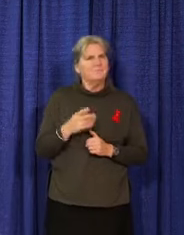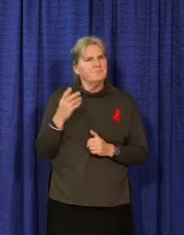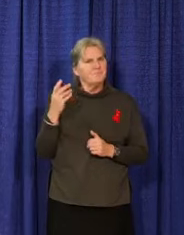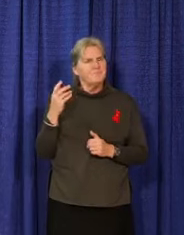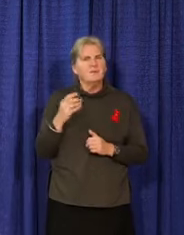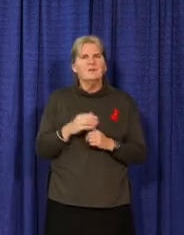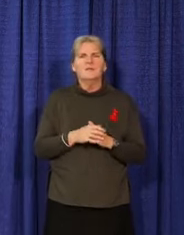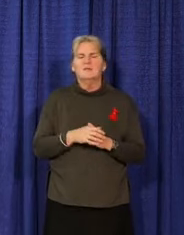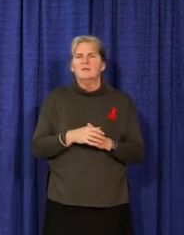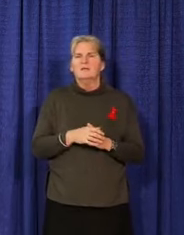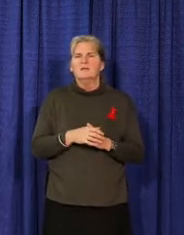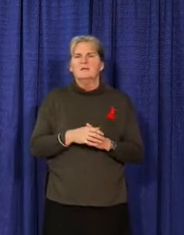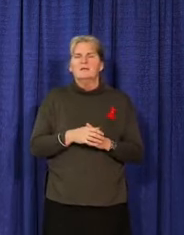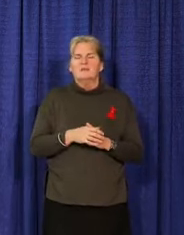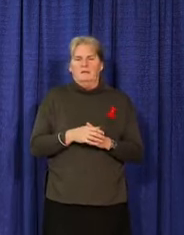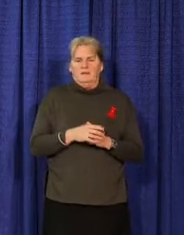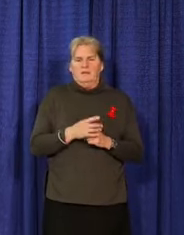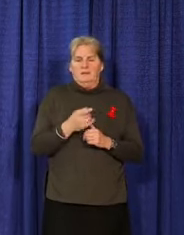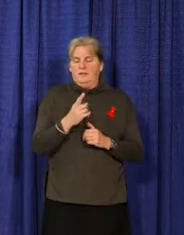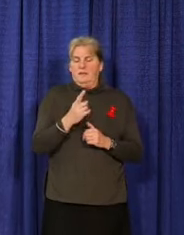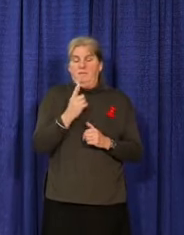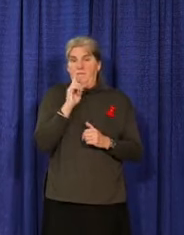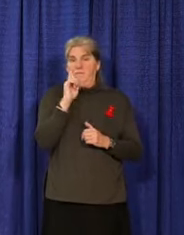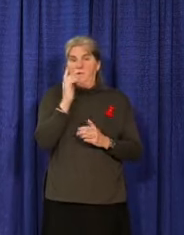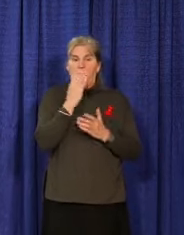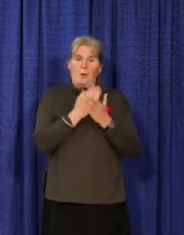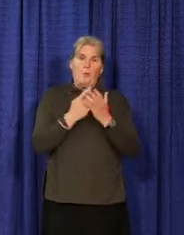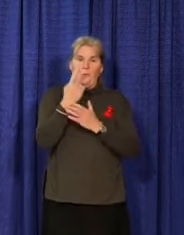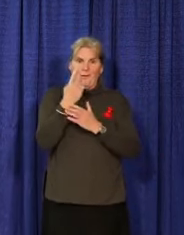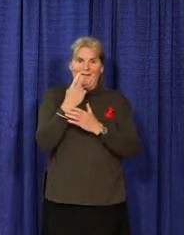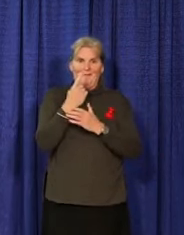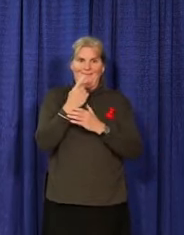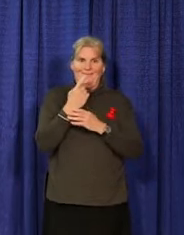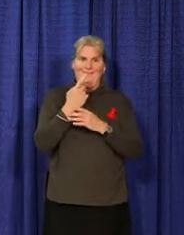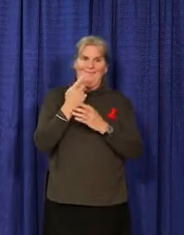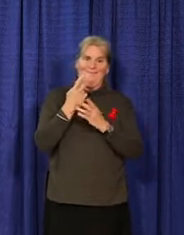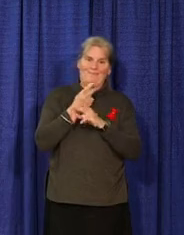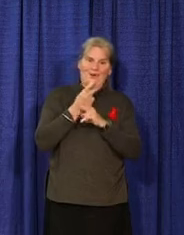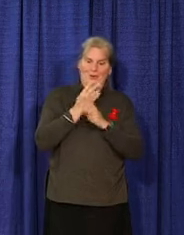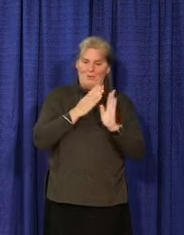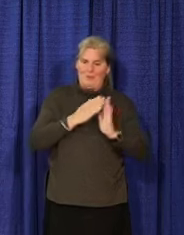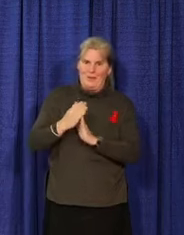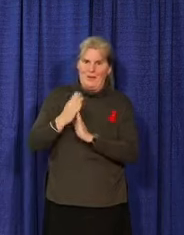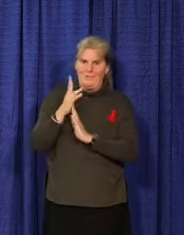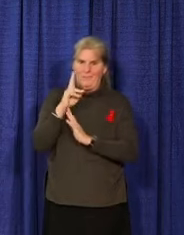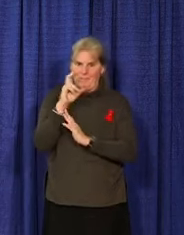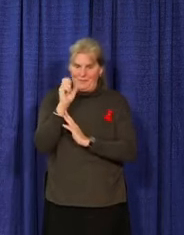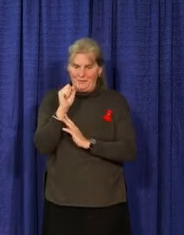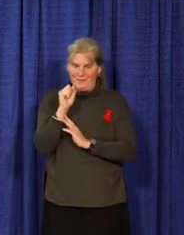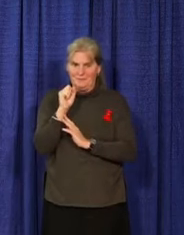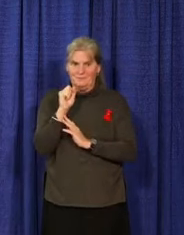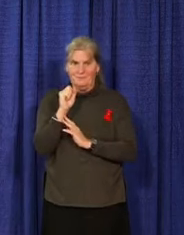This is the first iteration of the busing plan, of course. We're focused on providing